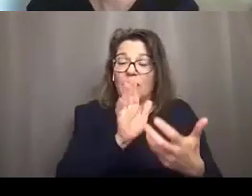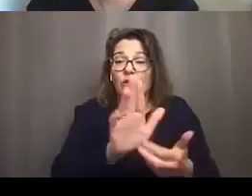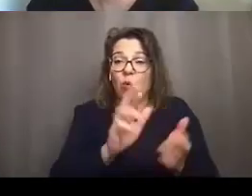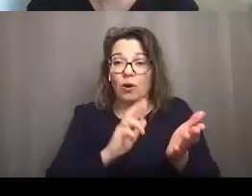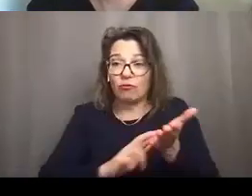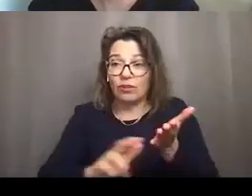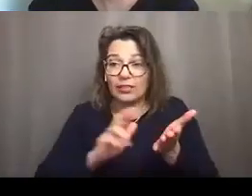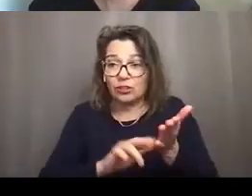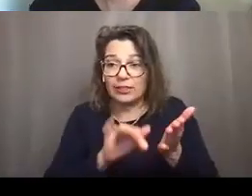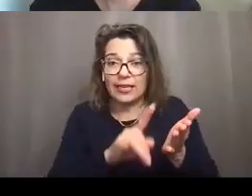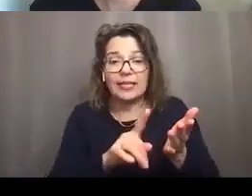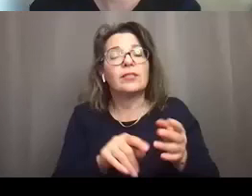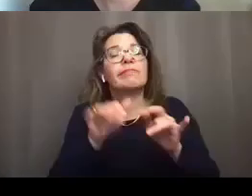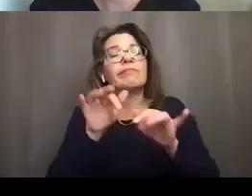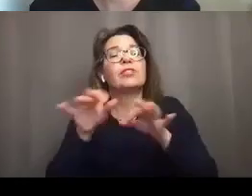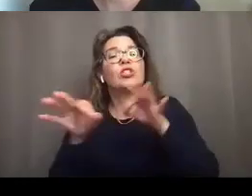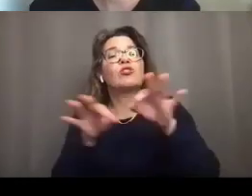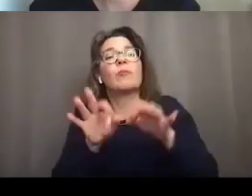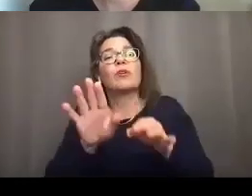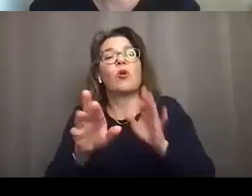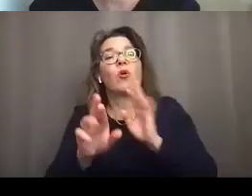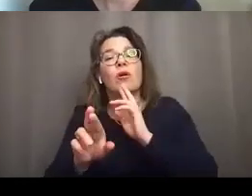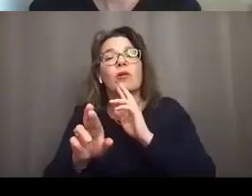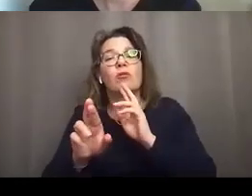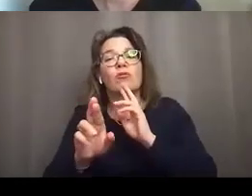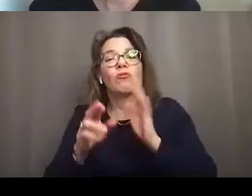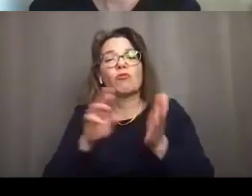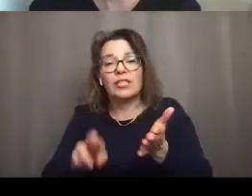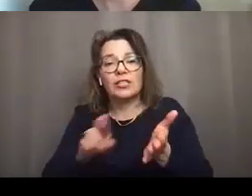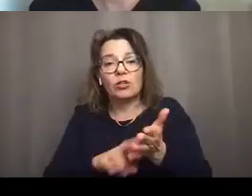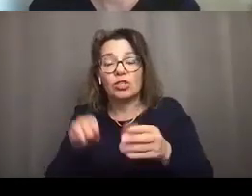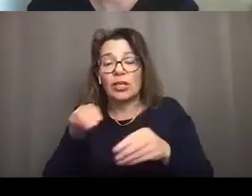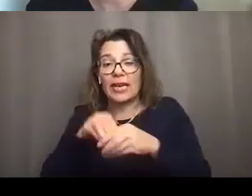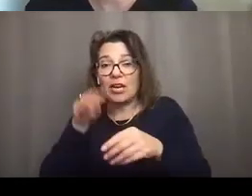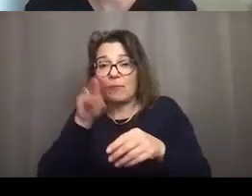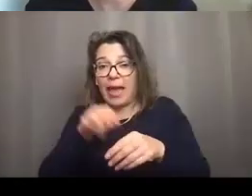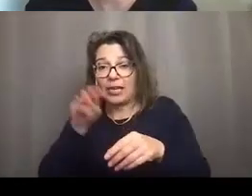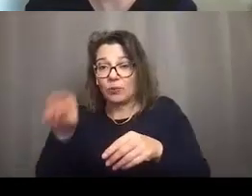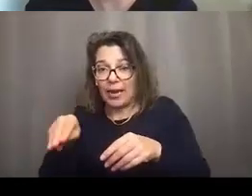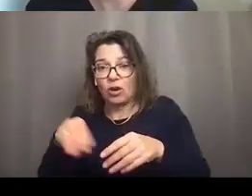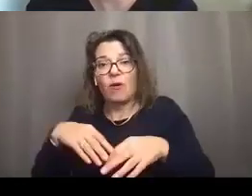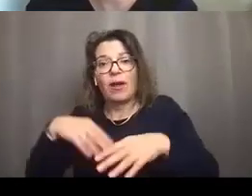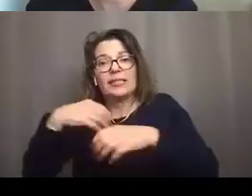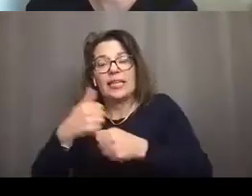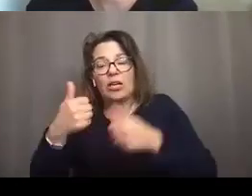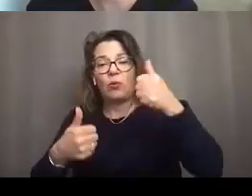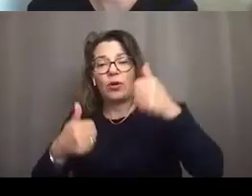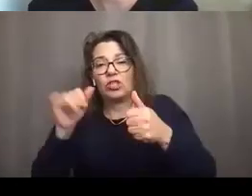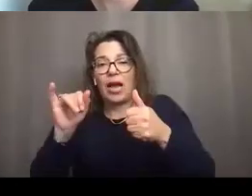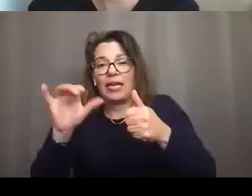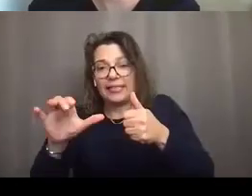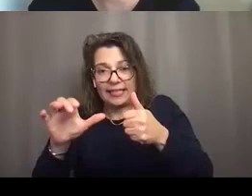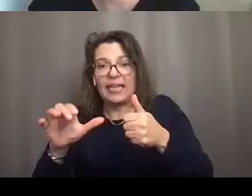you can enter a description of your research into Matchmaker, and then view the chart which summarizes which ICs administer similar projects.